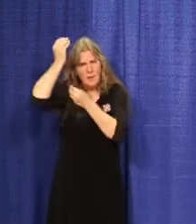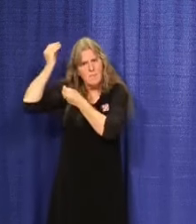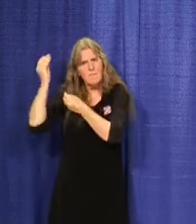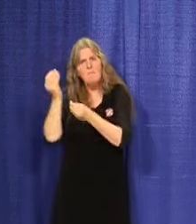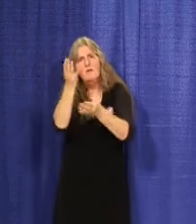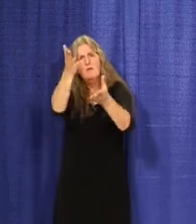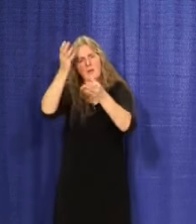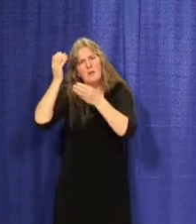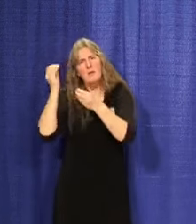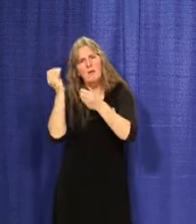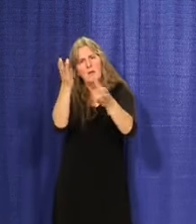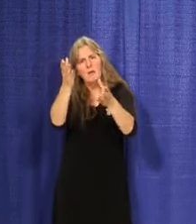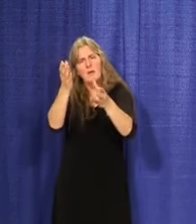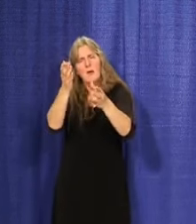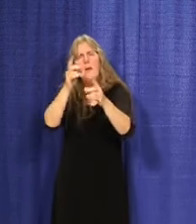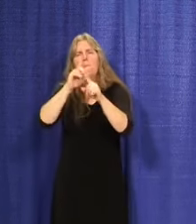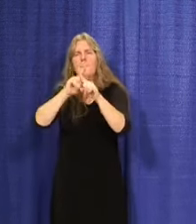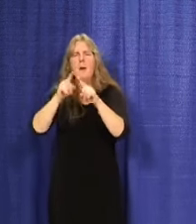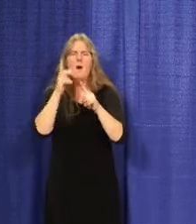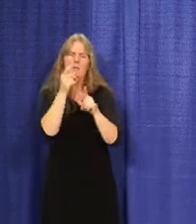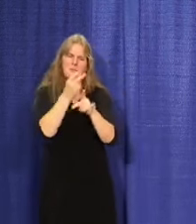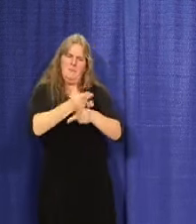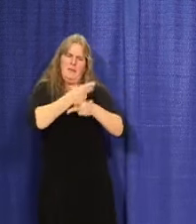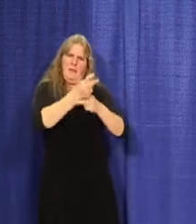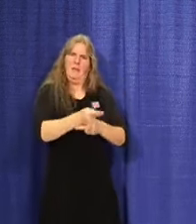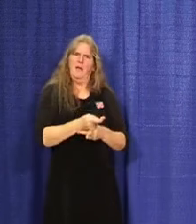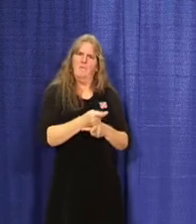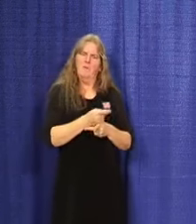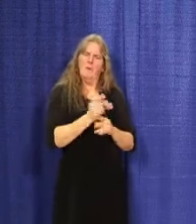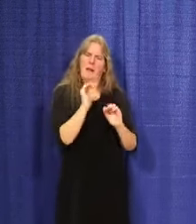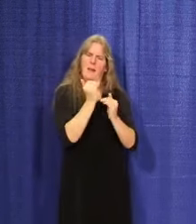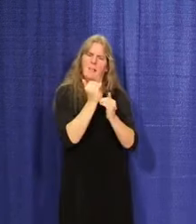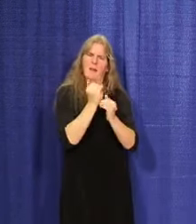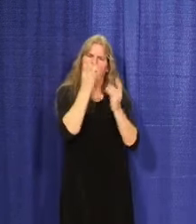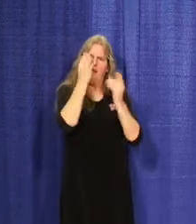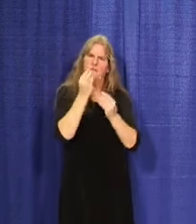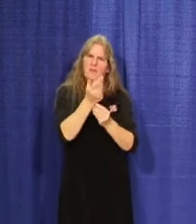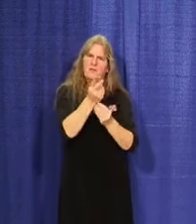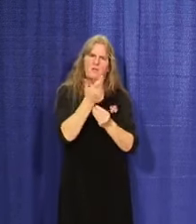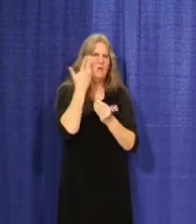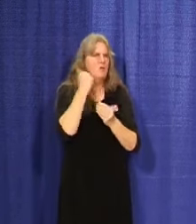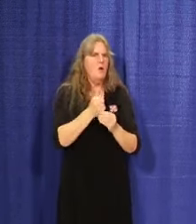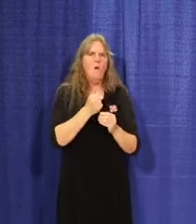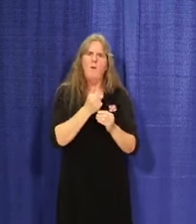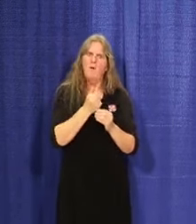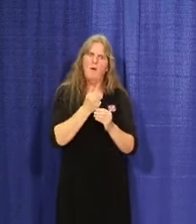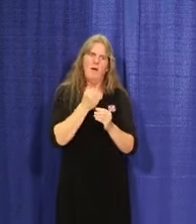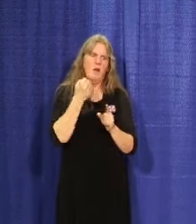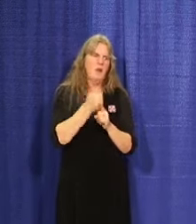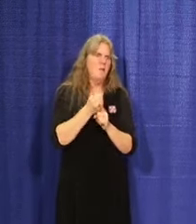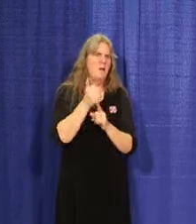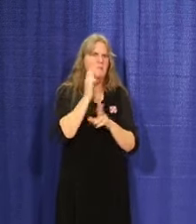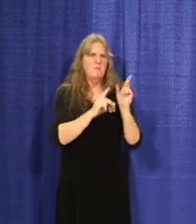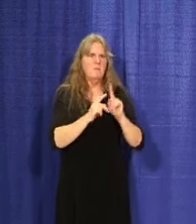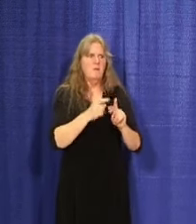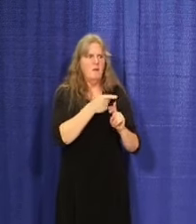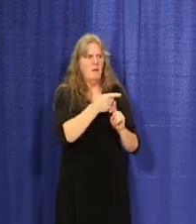releasing more information can cause. We do not want to see individuals erroneously identified because people think